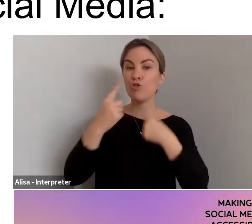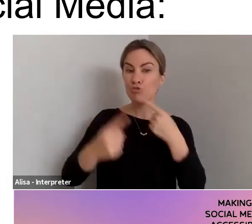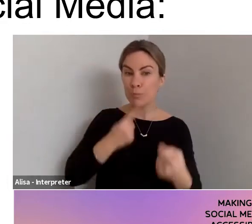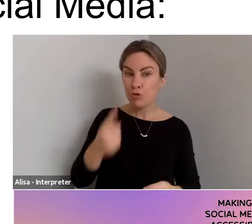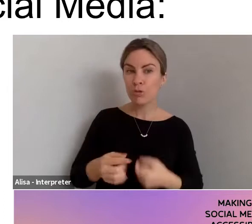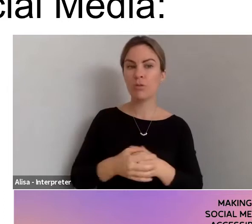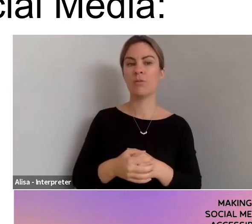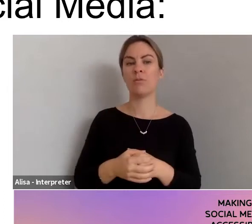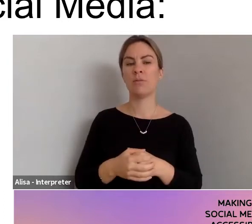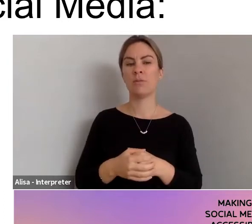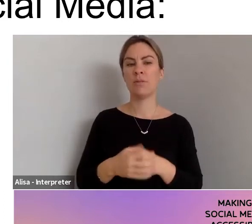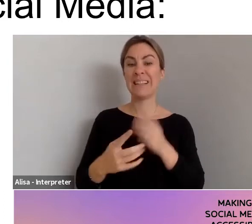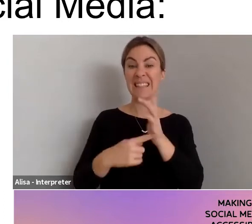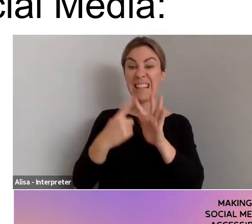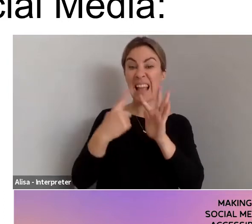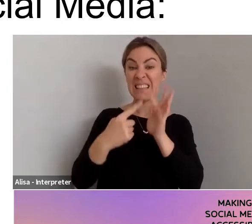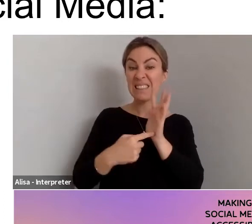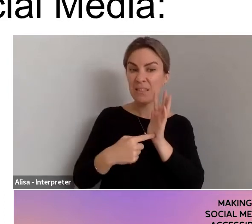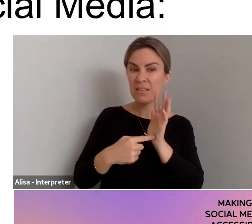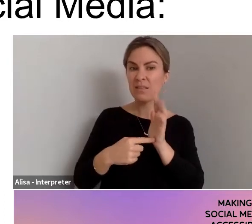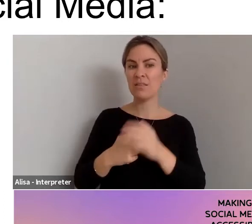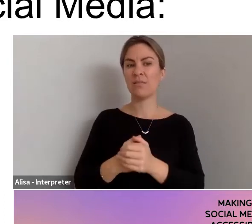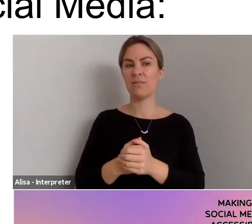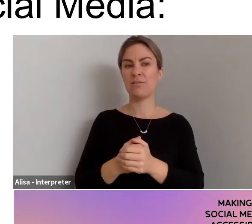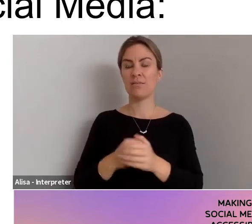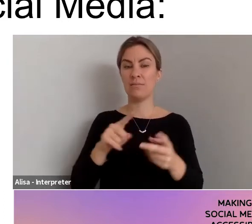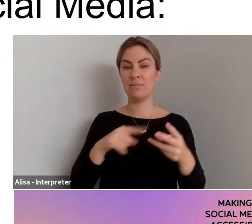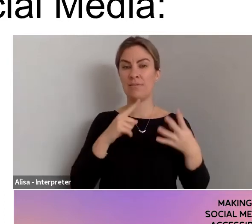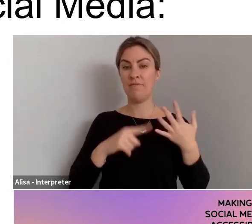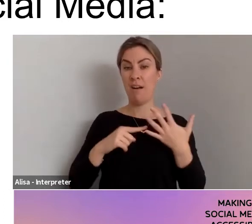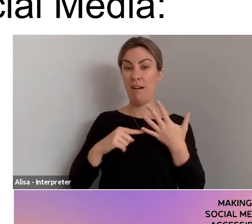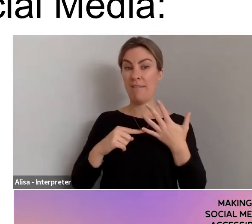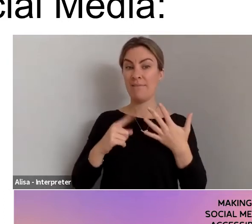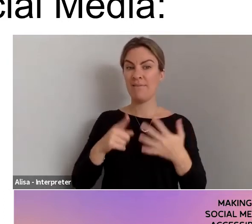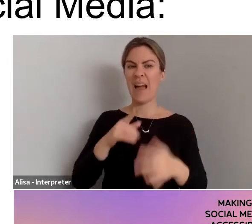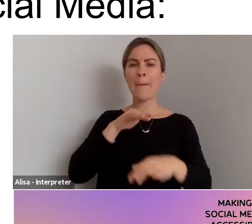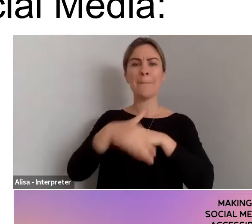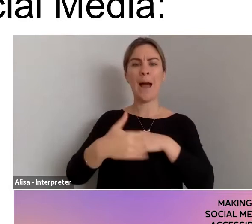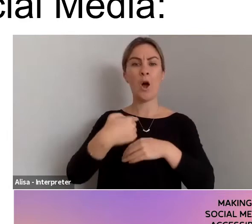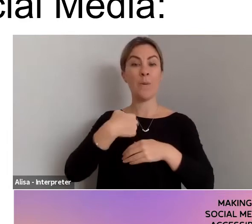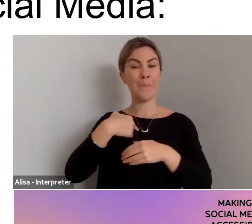The about me section, which is an accessibility option, you'll find out.